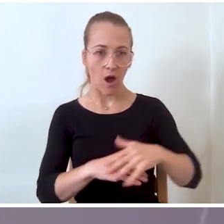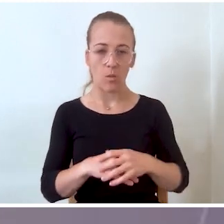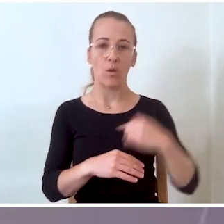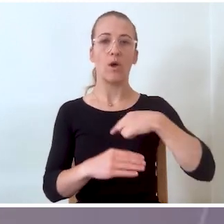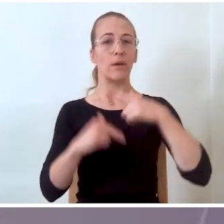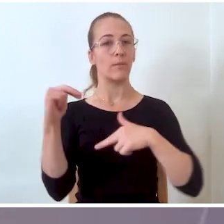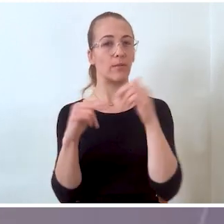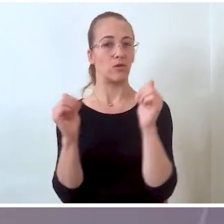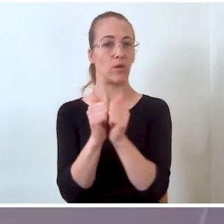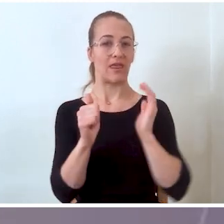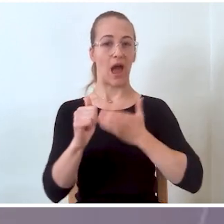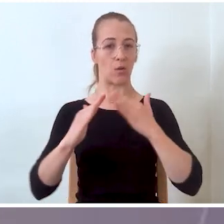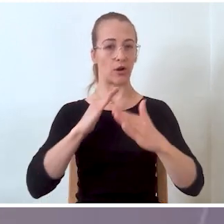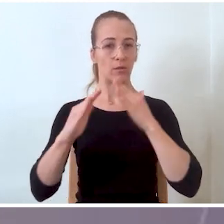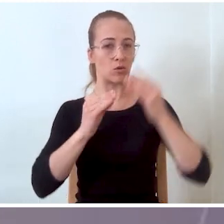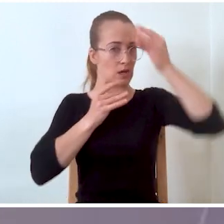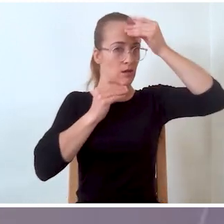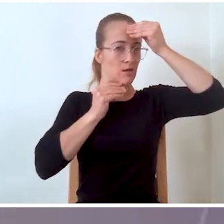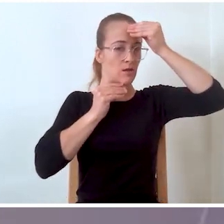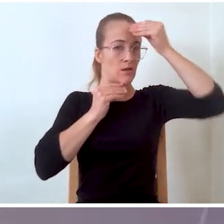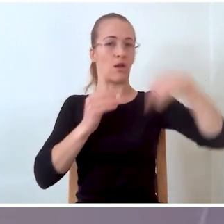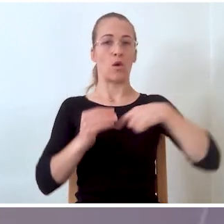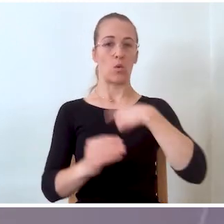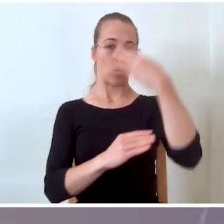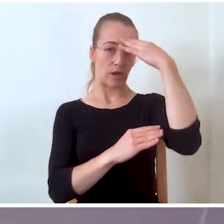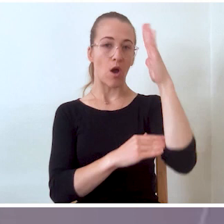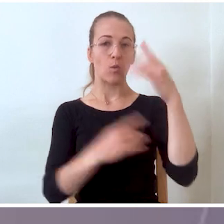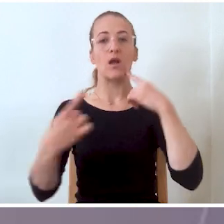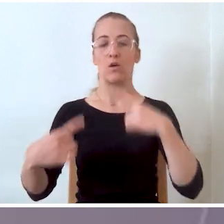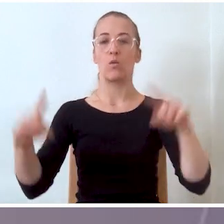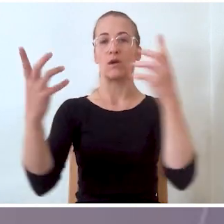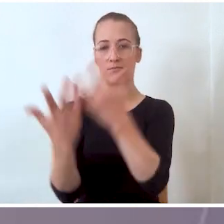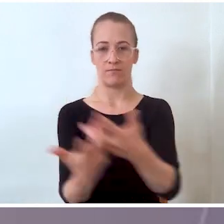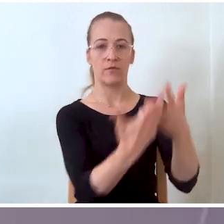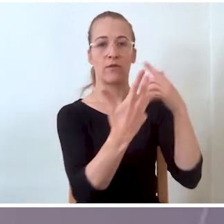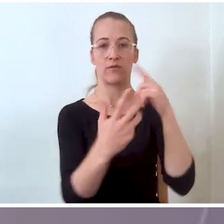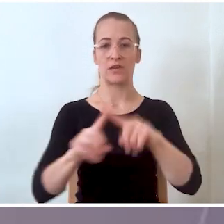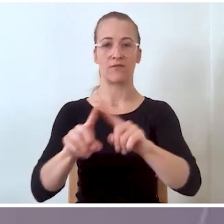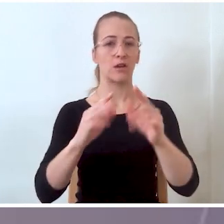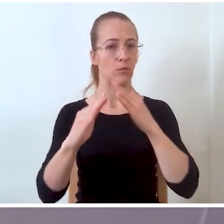with our community in mind, we know that it works for every community, which opens us up